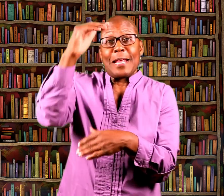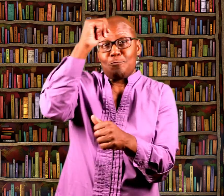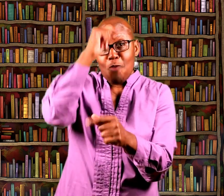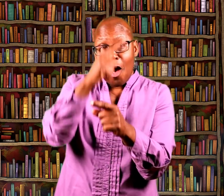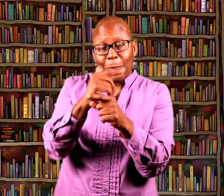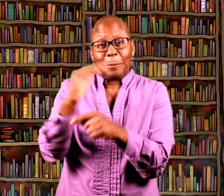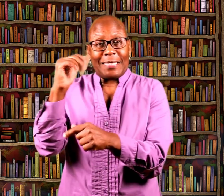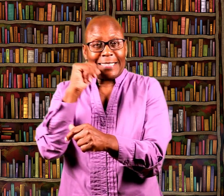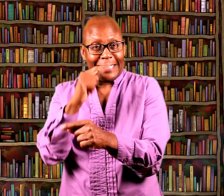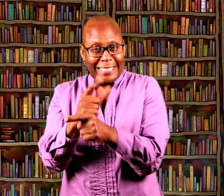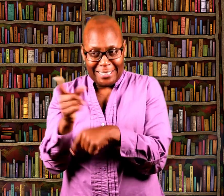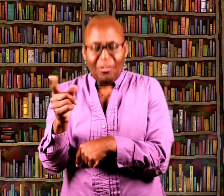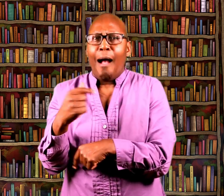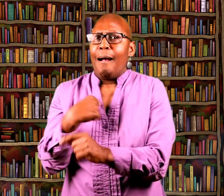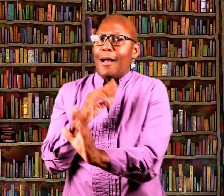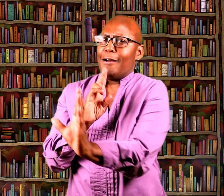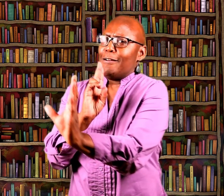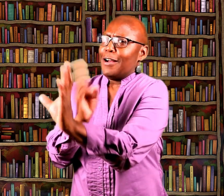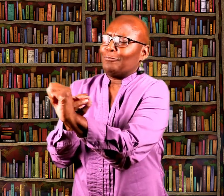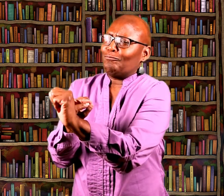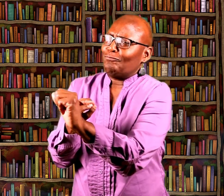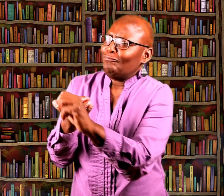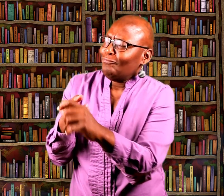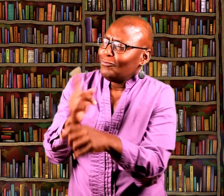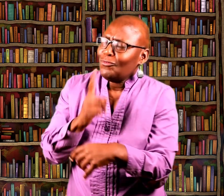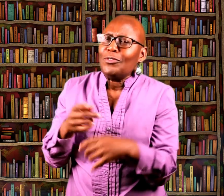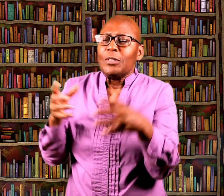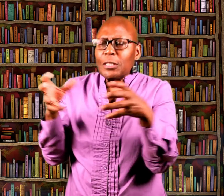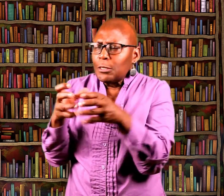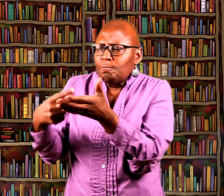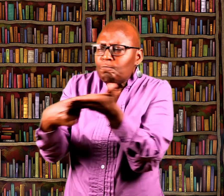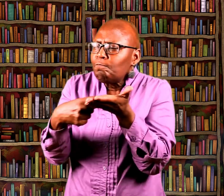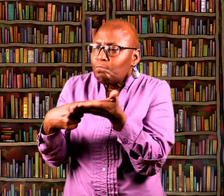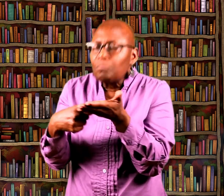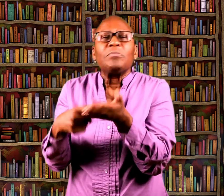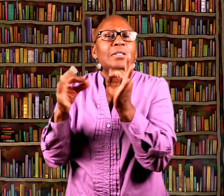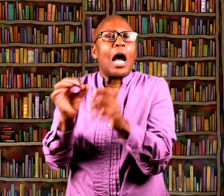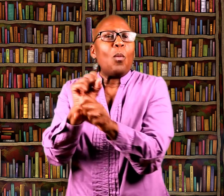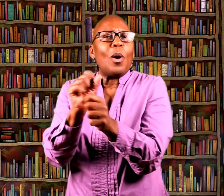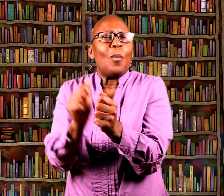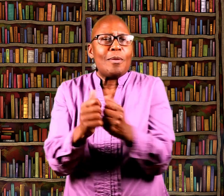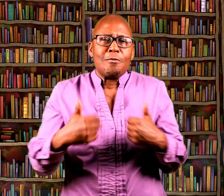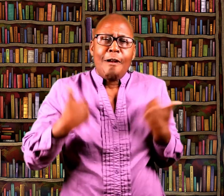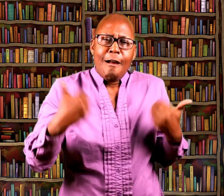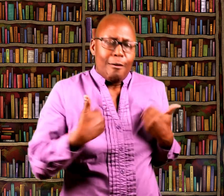I joined with enthusiasm, and we had a small group discussing and deciding how to work with young